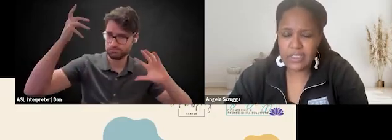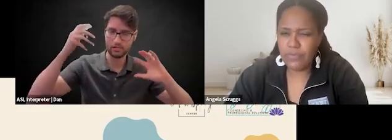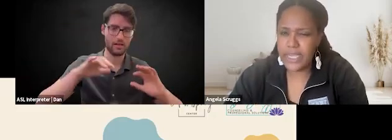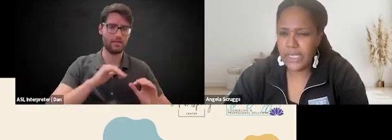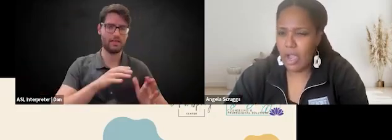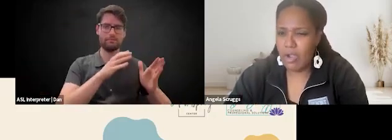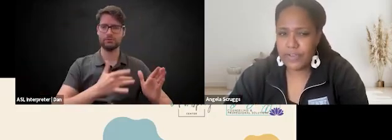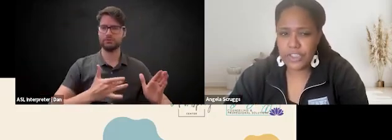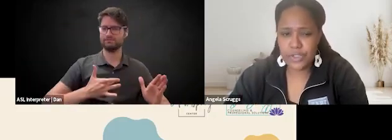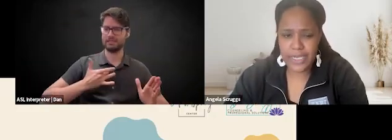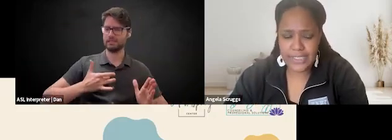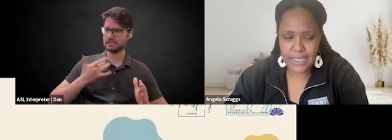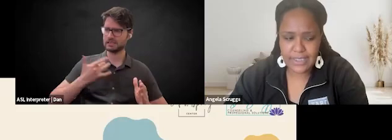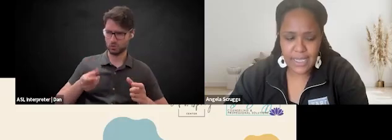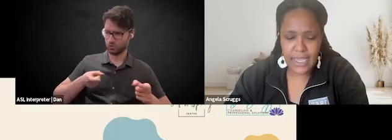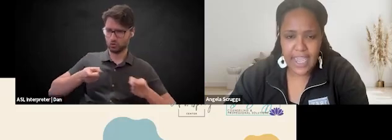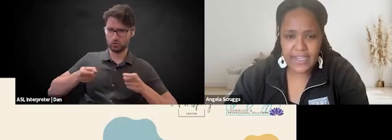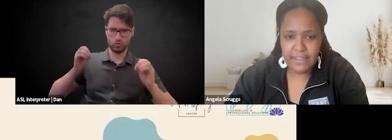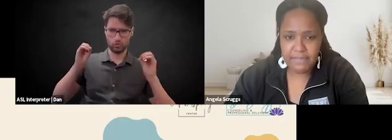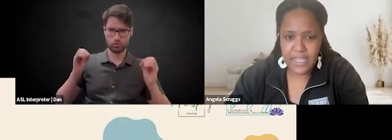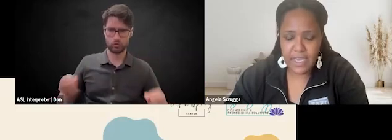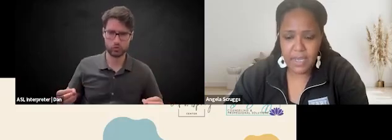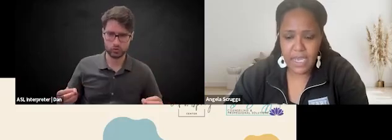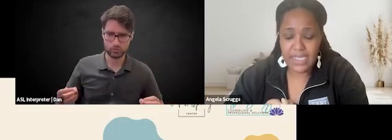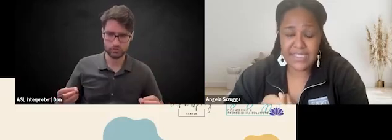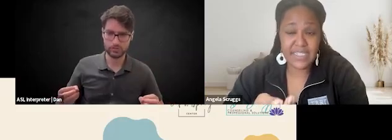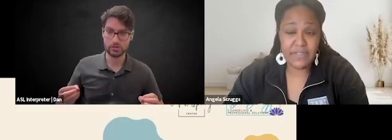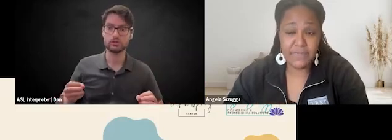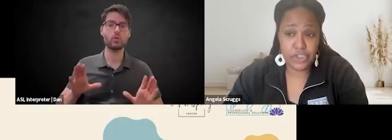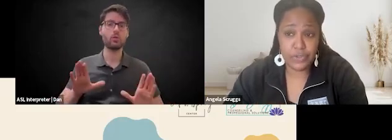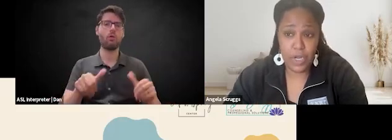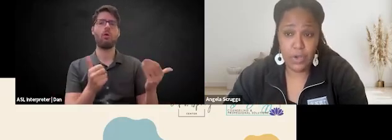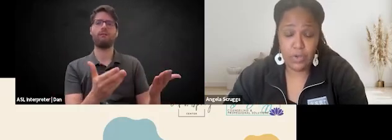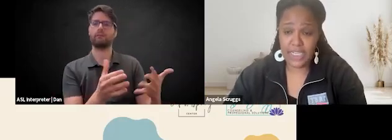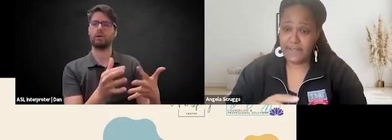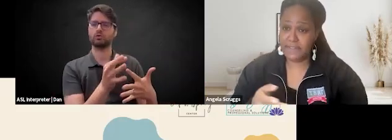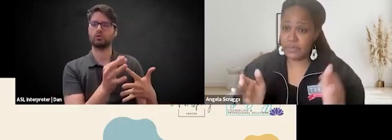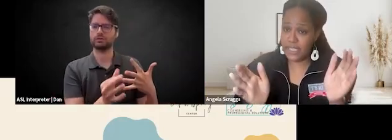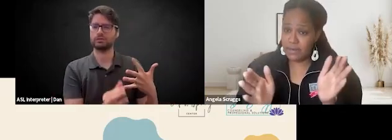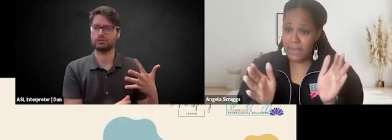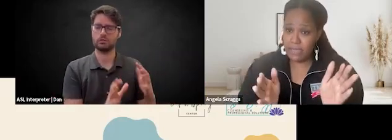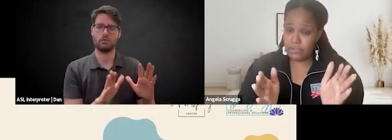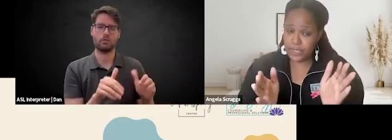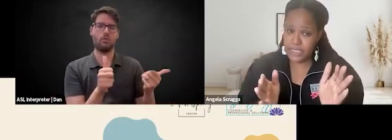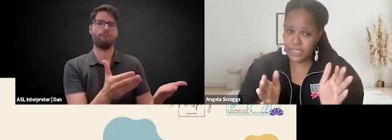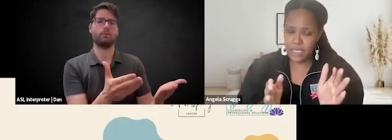So if we can offer choices and give them a sense of control, even if it's within boundaries,